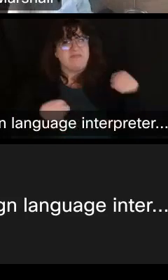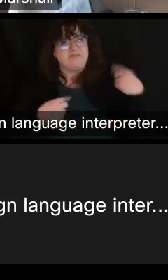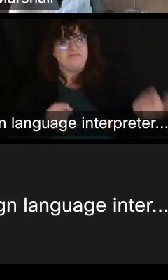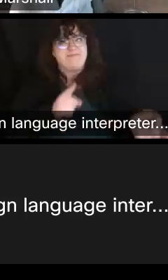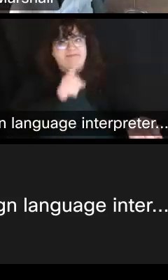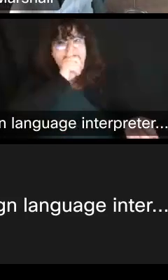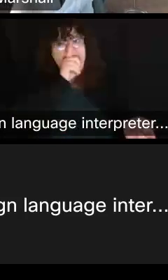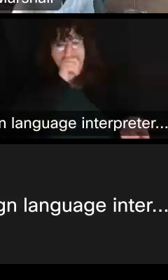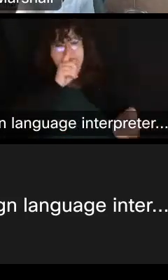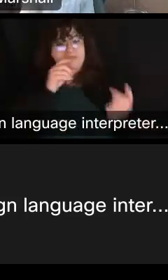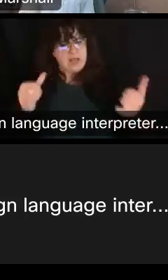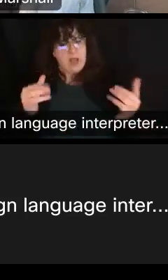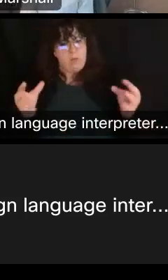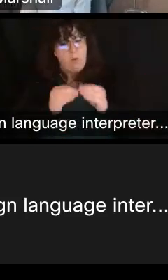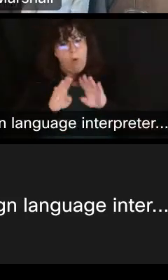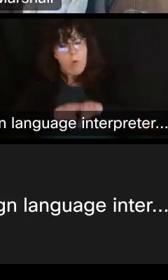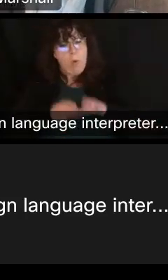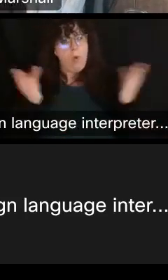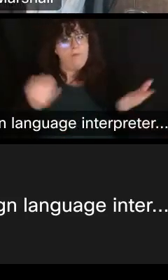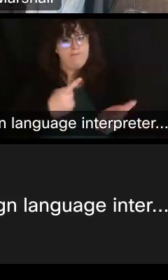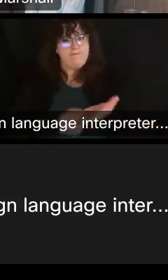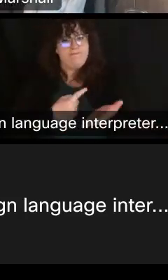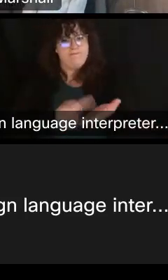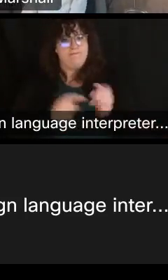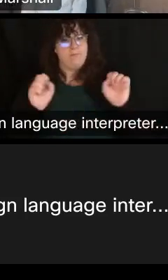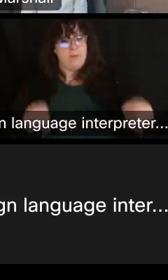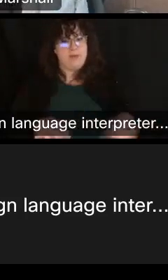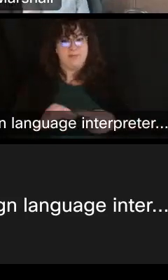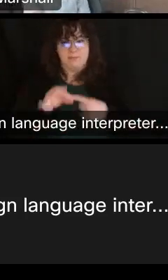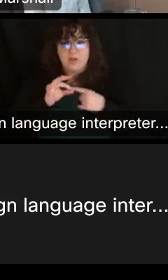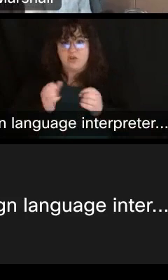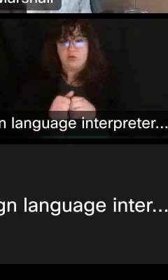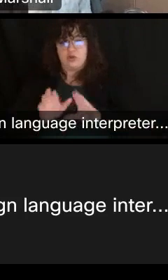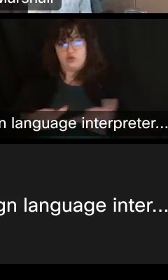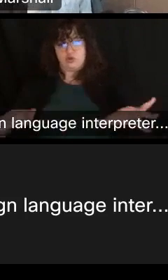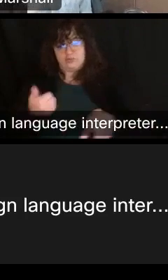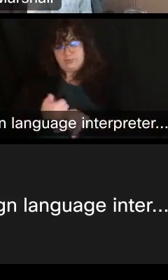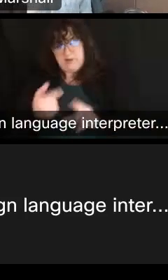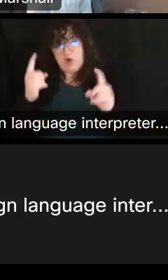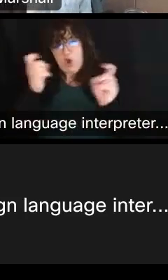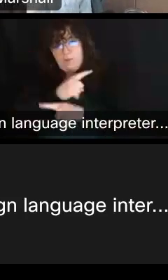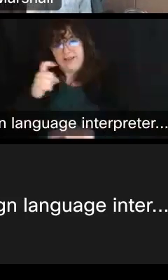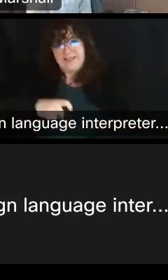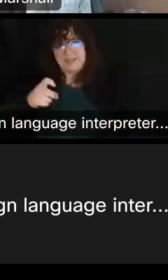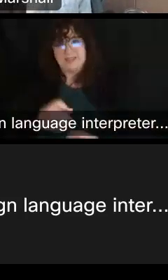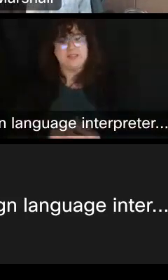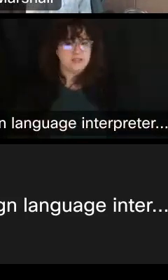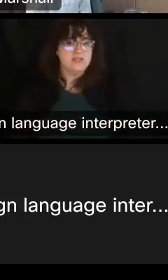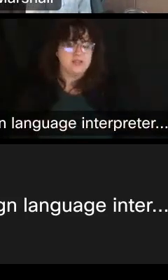about it more now, especially if we talk about it with kids with complex needs. I look at it like it